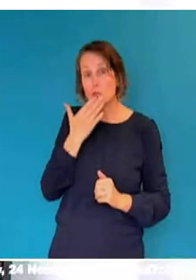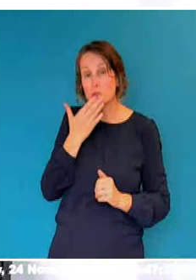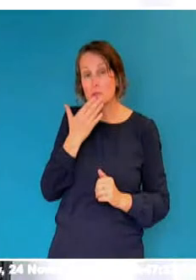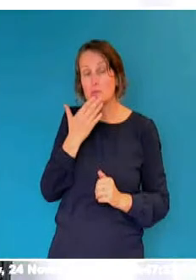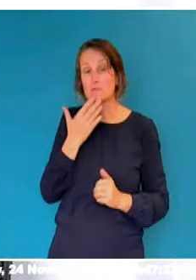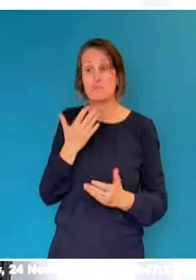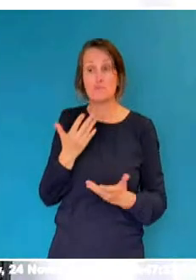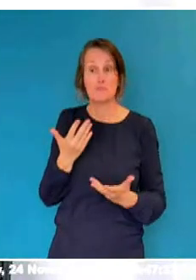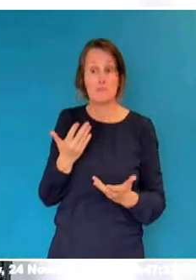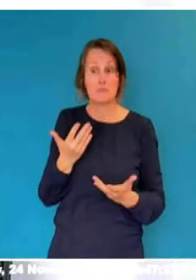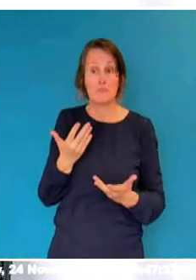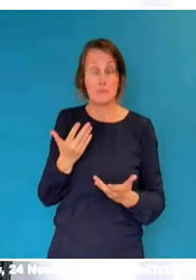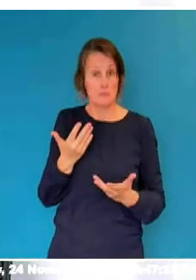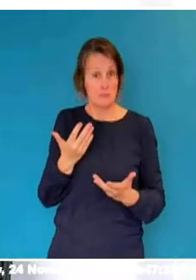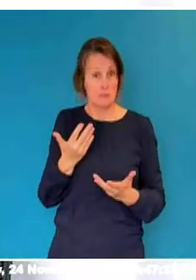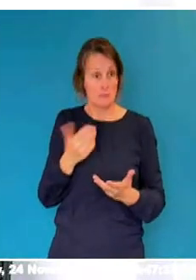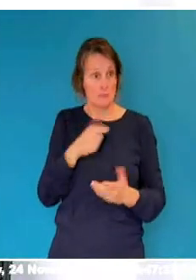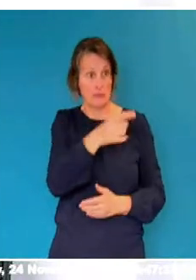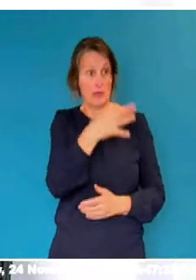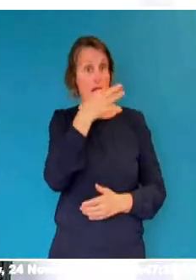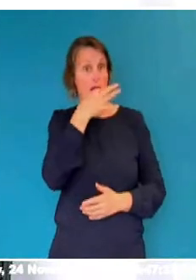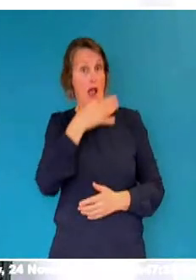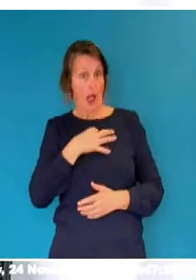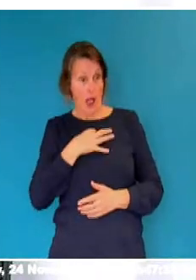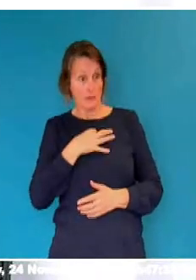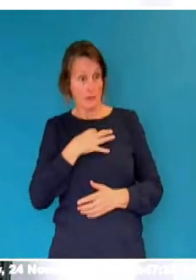were able to be provided and where we would find the cost of those?